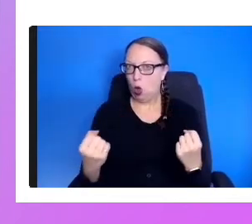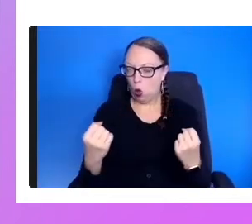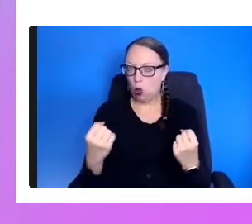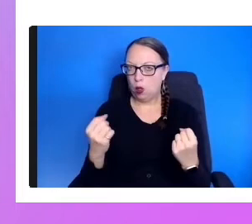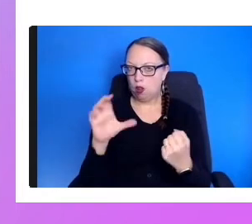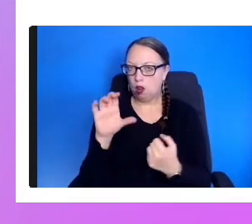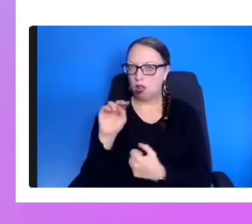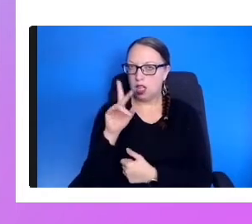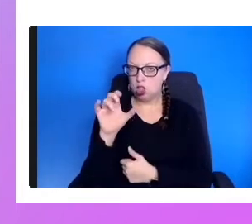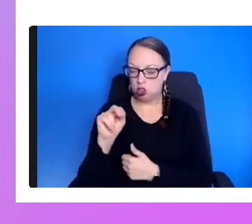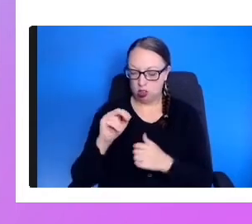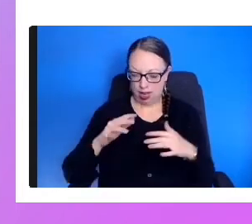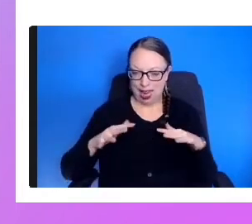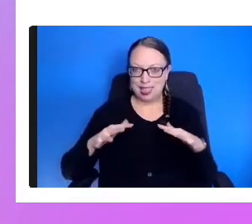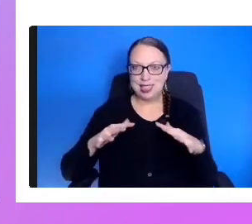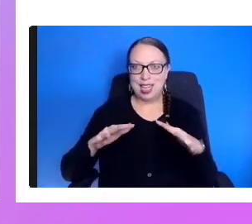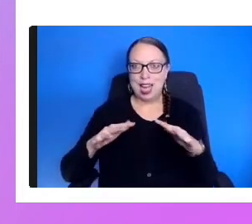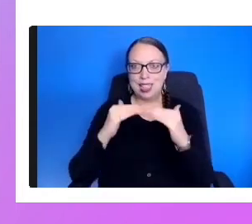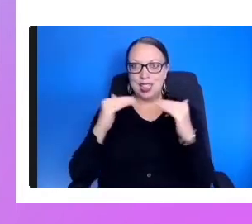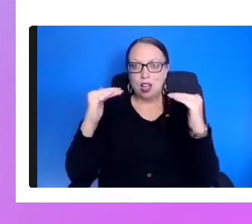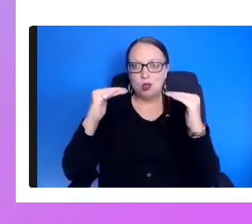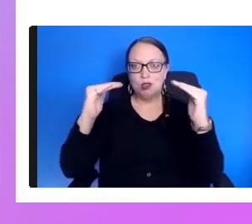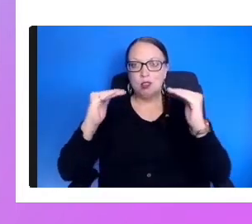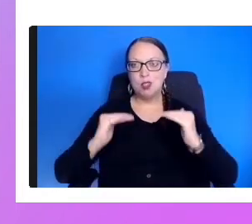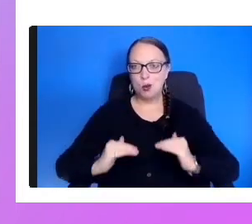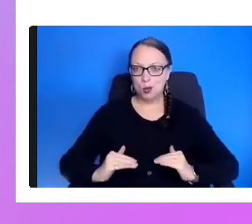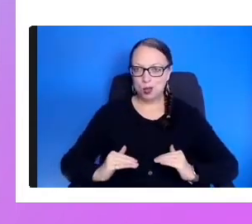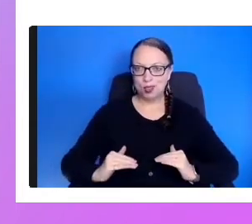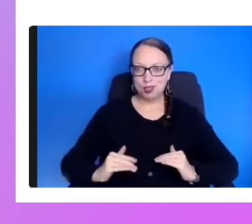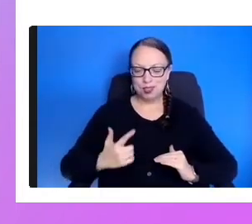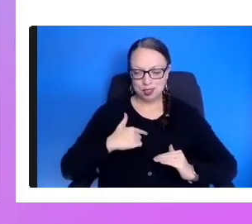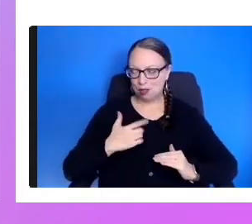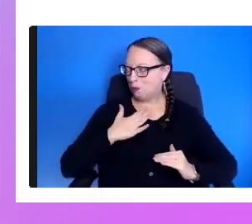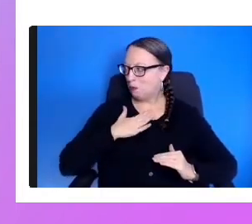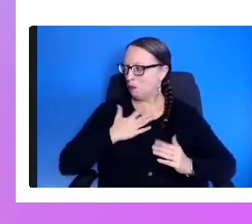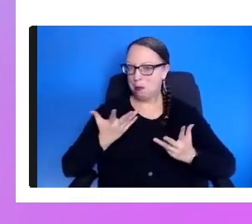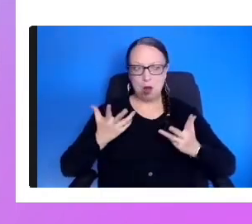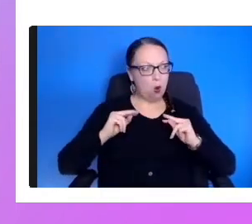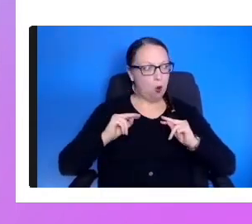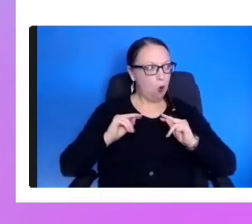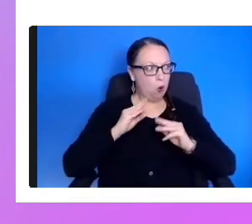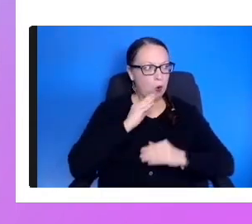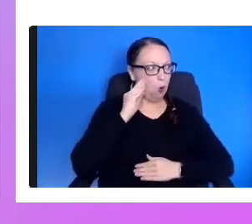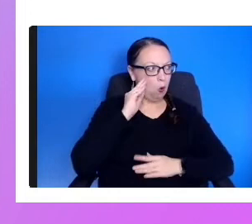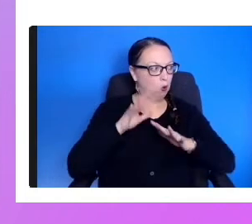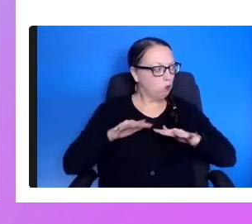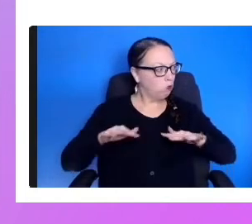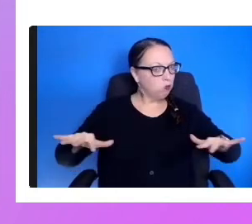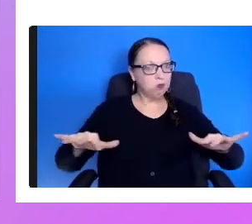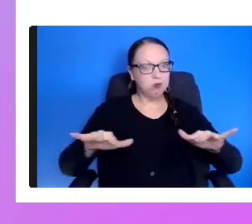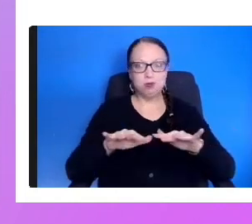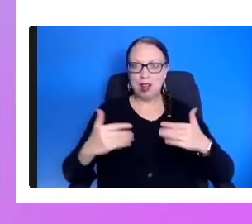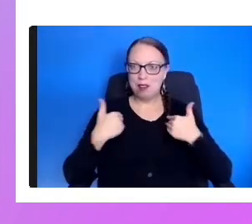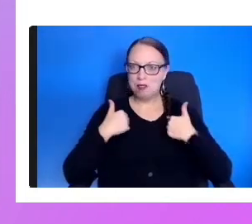Anxiety levels are lower because they're calling from their own home, they're wearing their pajama bottoms or whatever they're wearing